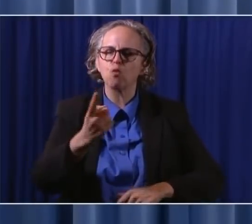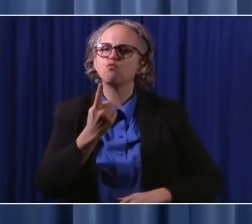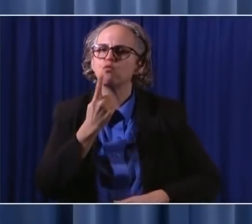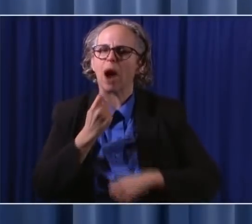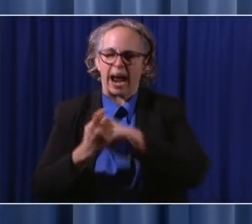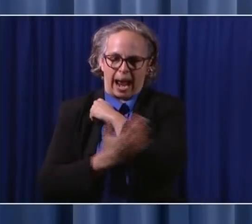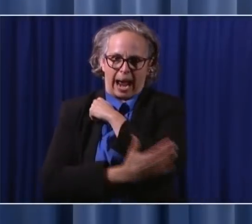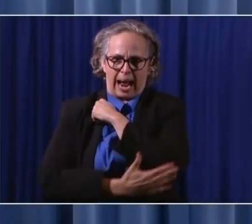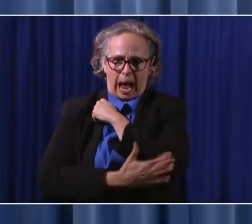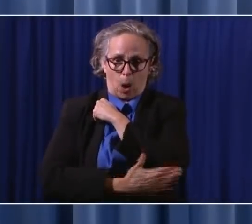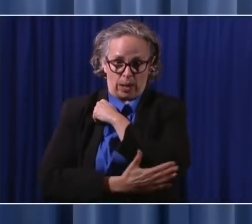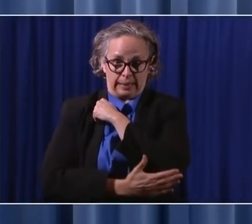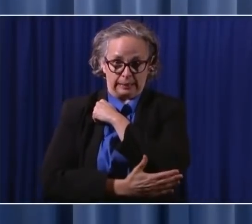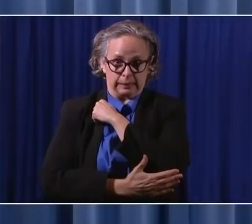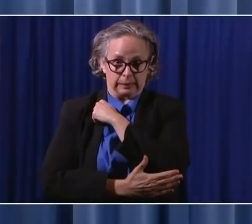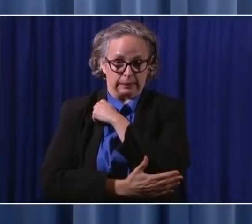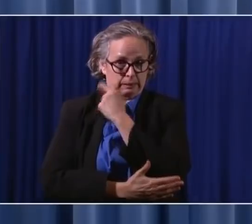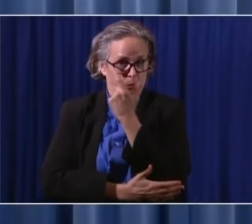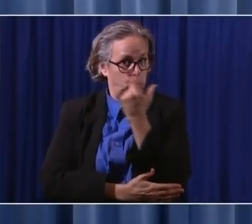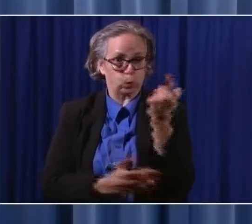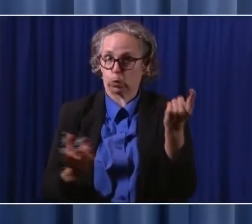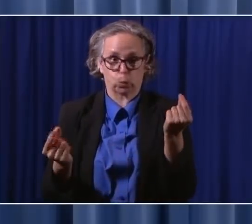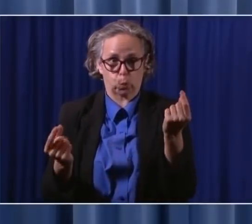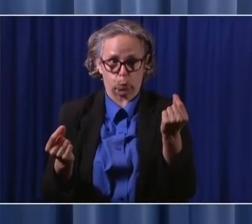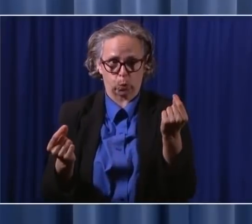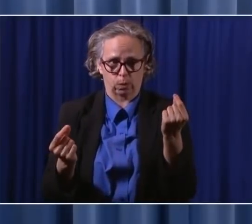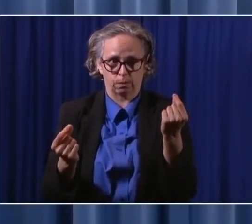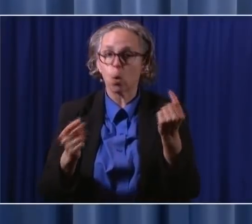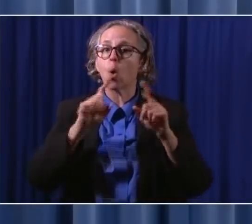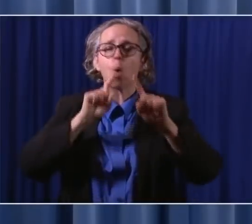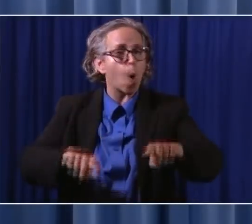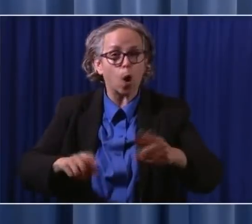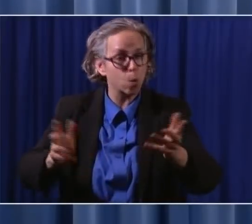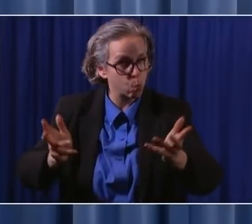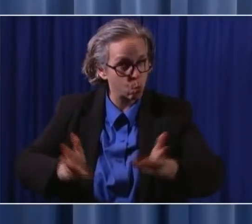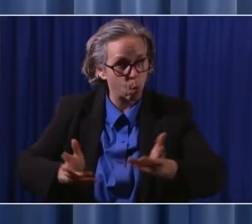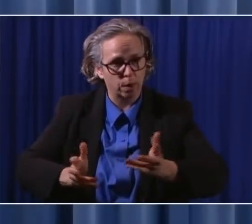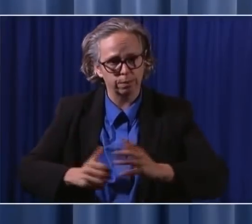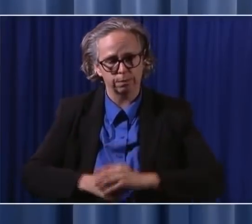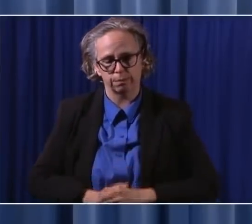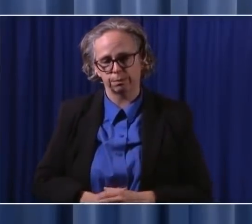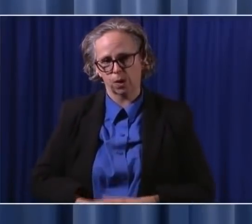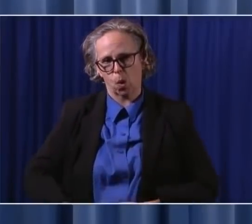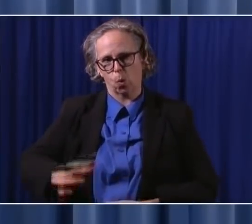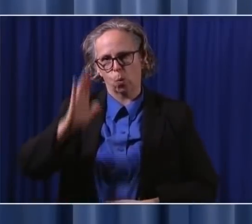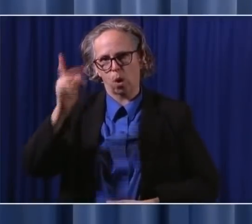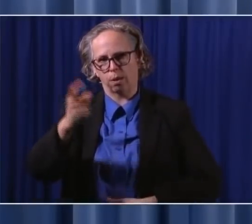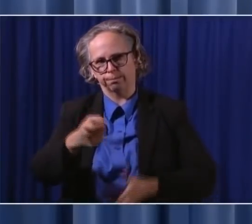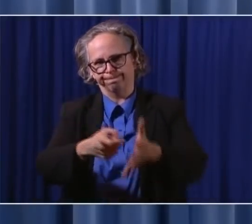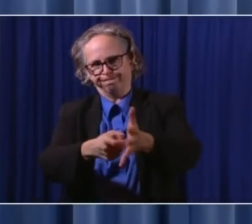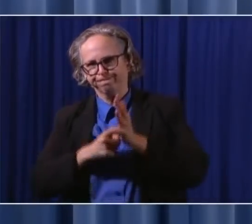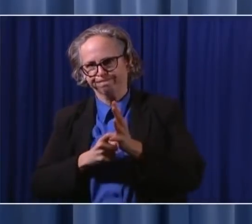ISSUING AN ORDER THAT WILL BE 00 P.M. TOMORROW NIGHT. IT WILL IMPACT SEVEN OF OUR COUNTIES. ALL SEVEN OF THE RED